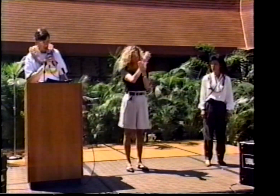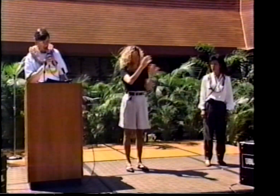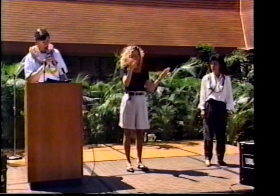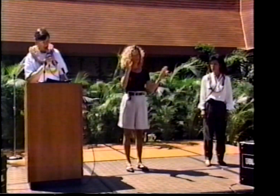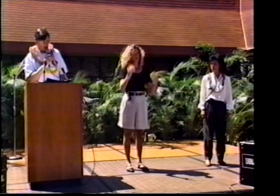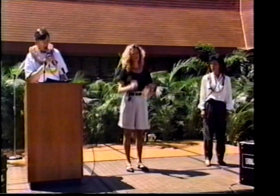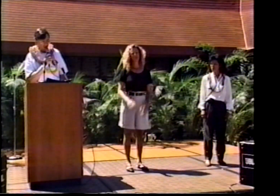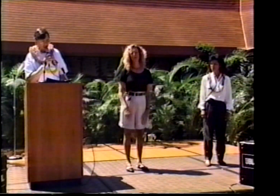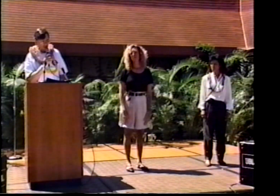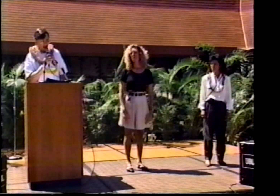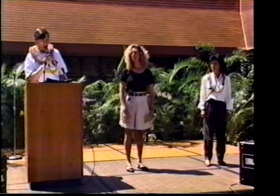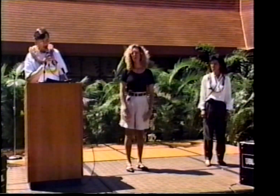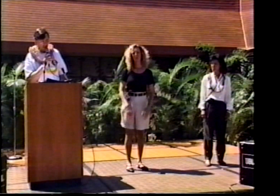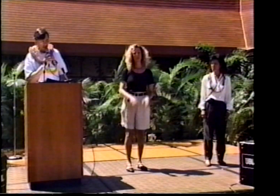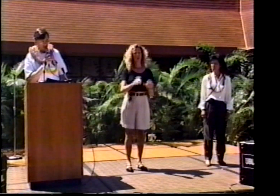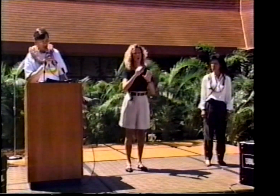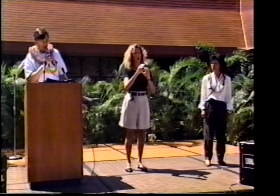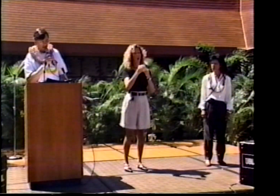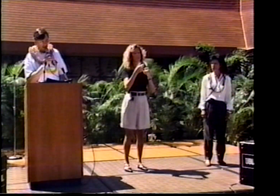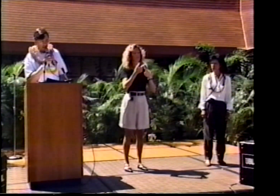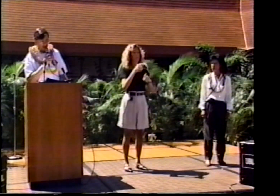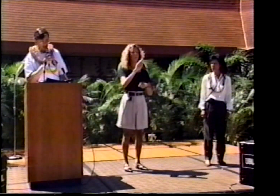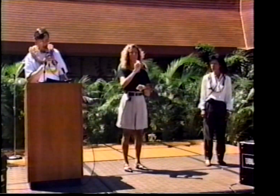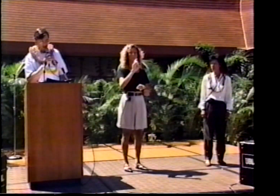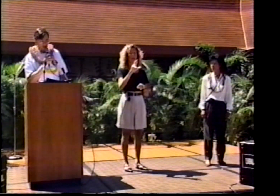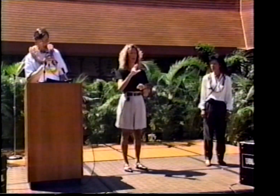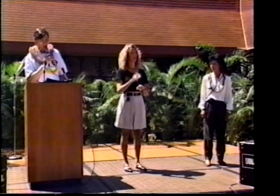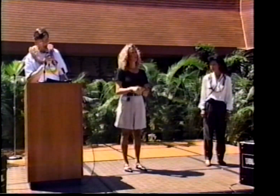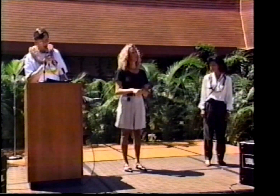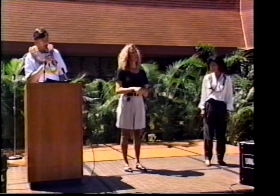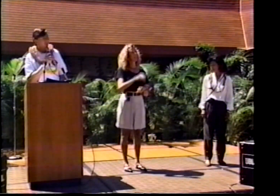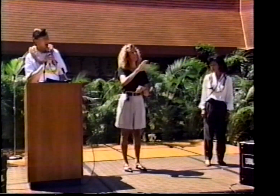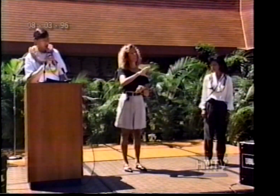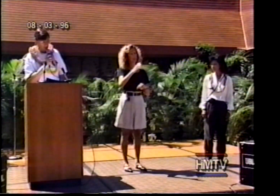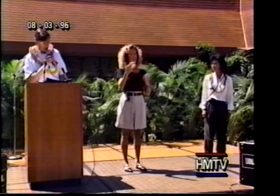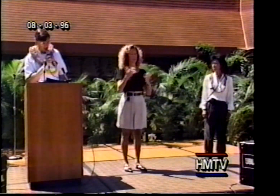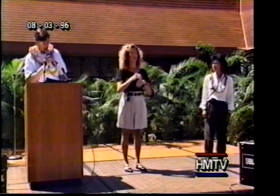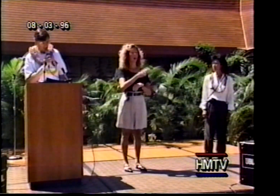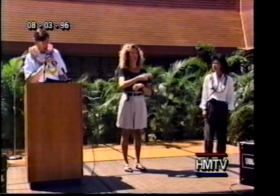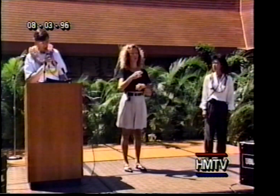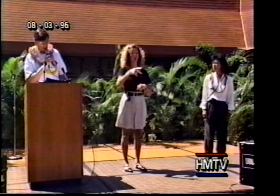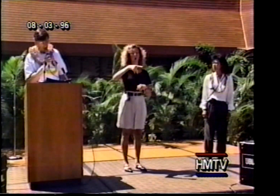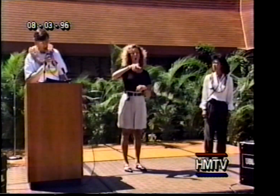"Office of the Mayor, City and County of Honolulu Proclamation.